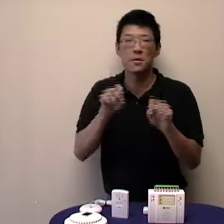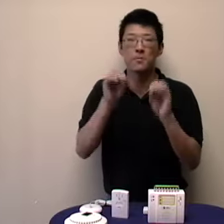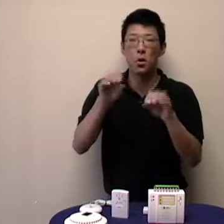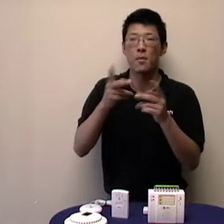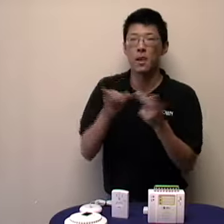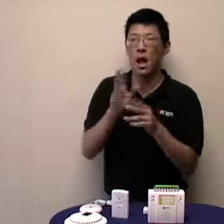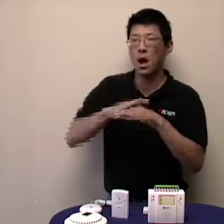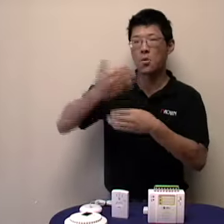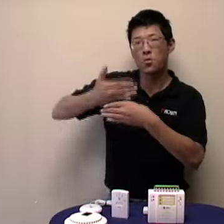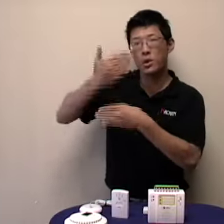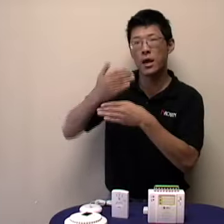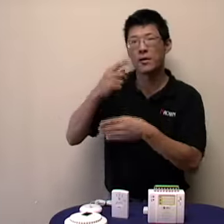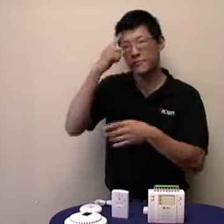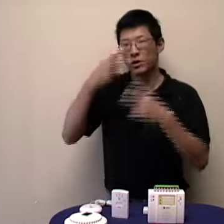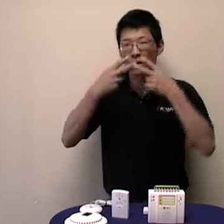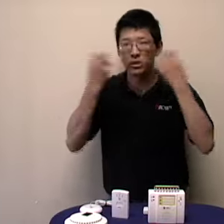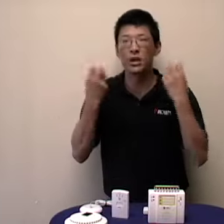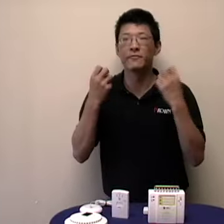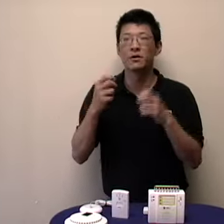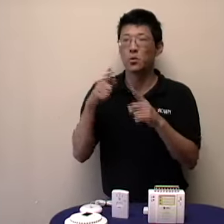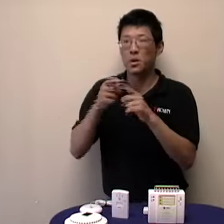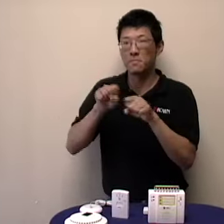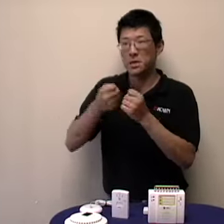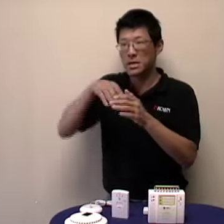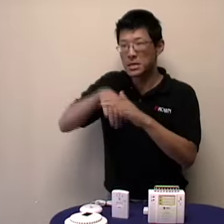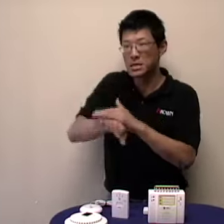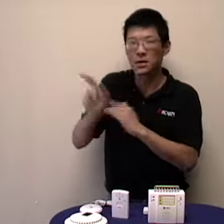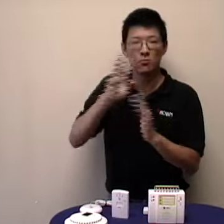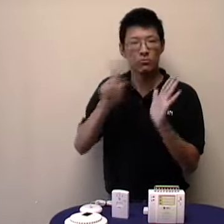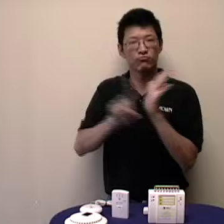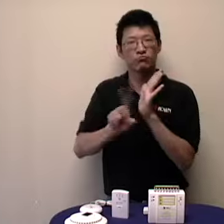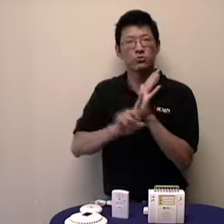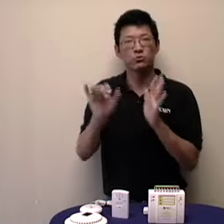It can be mounted inside windows as theft system to alert you